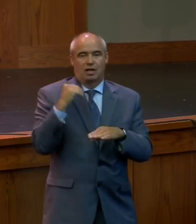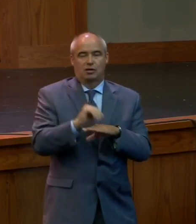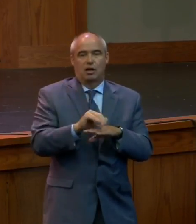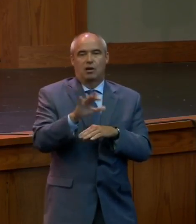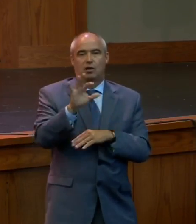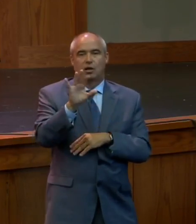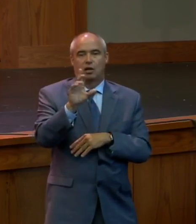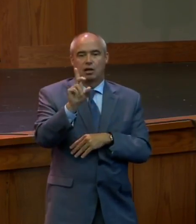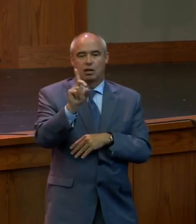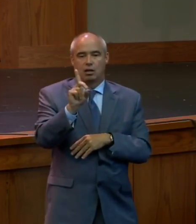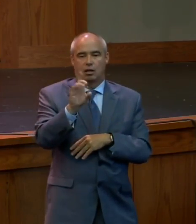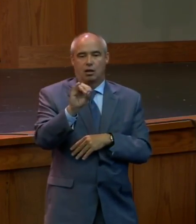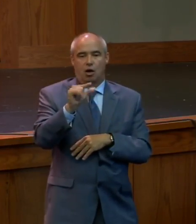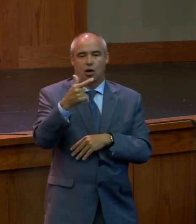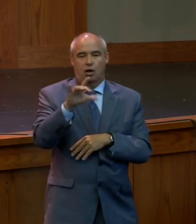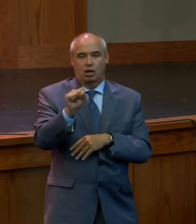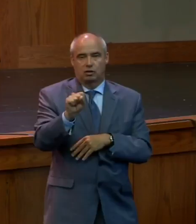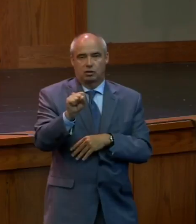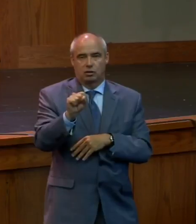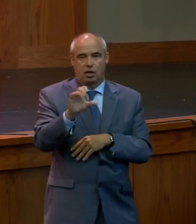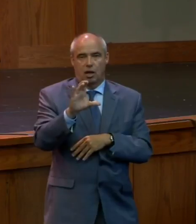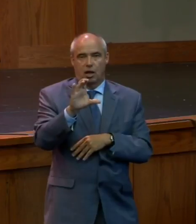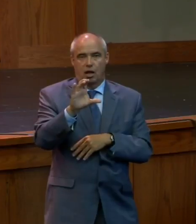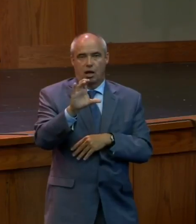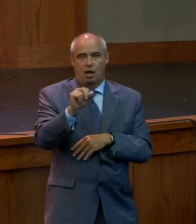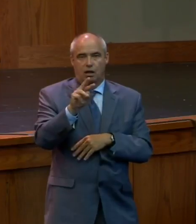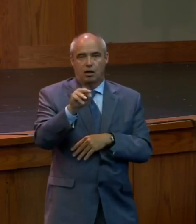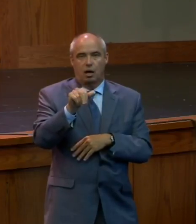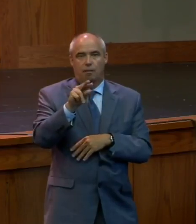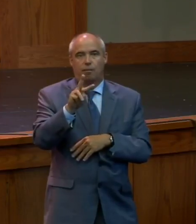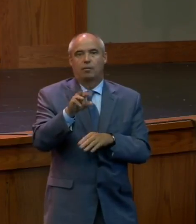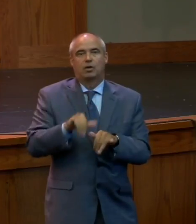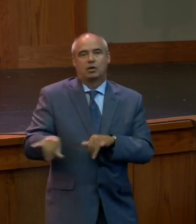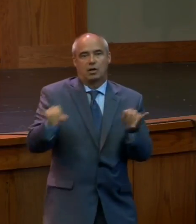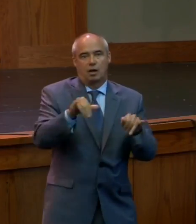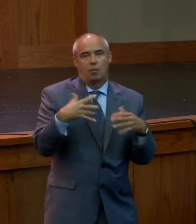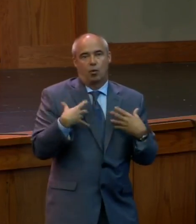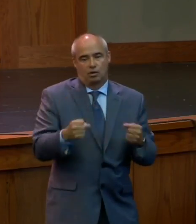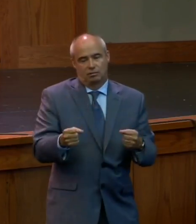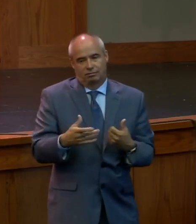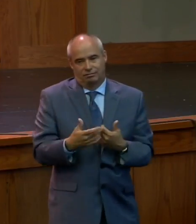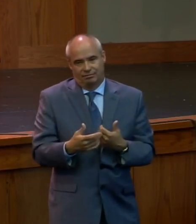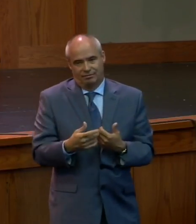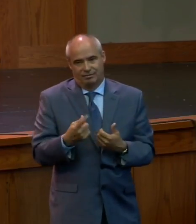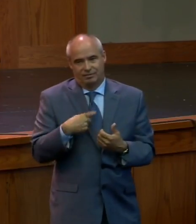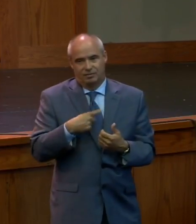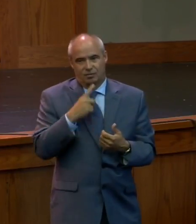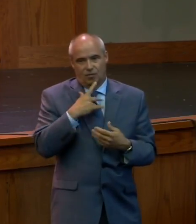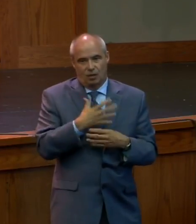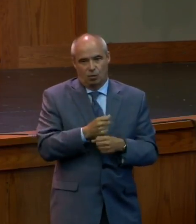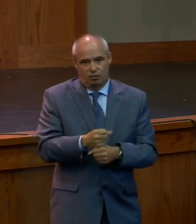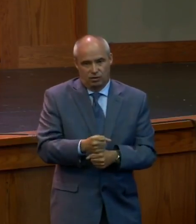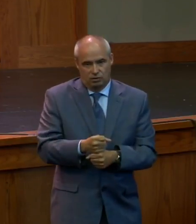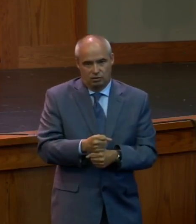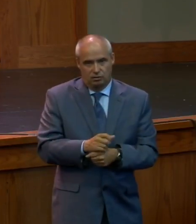ALL OF THESE NAMES ARE CONNECTED TO OUR HISTORY, ARE DISTINCTIVE AND DO NOT CONFLICT WITH EXISTING POSTAL ABBREVIATIONS.